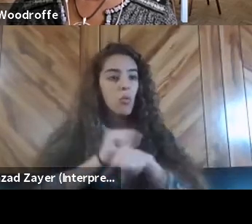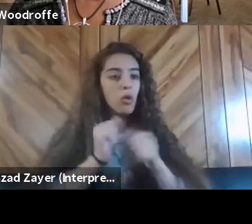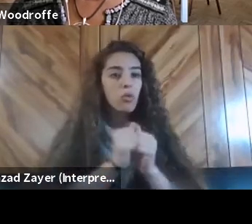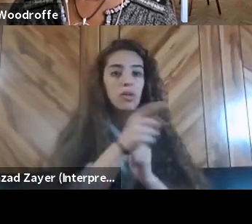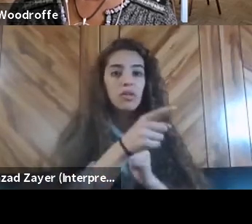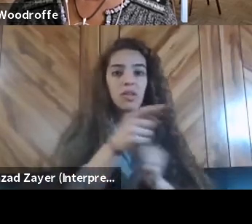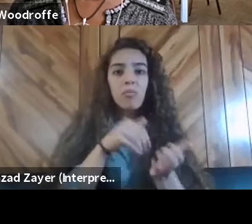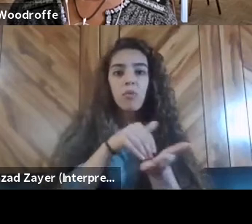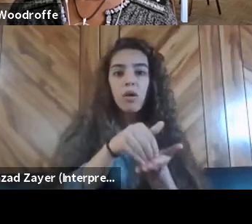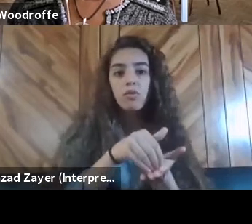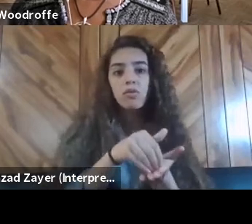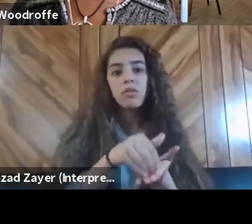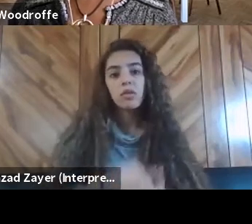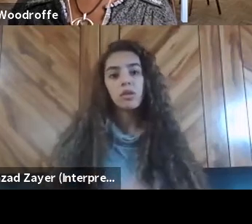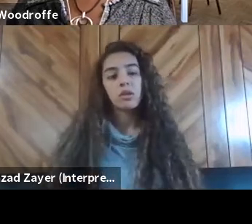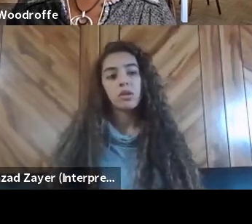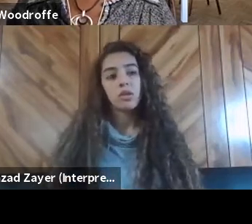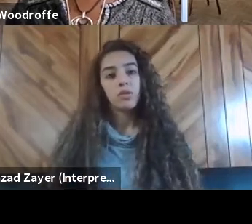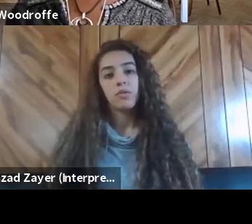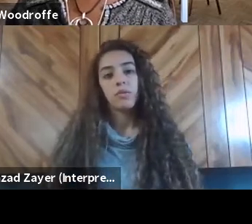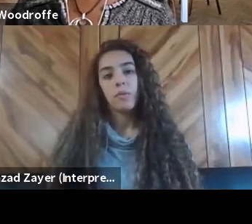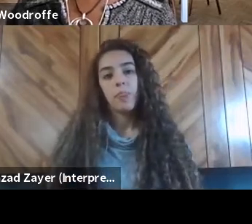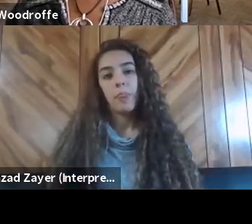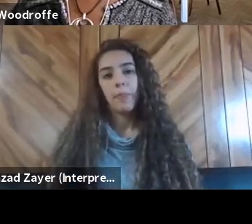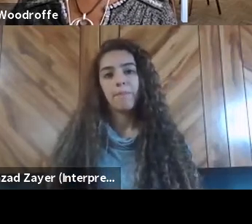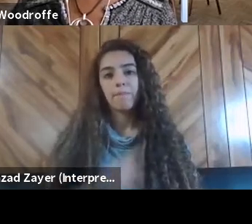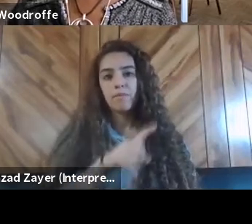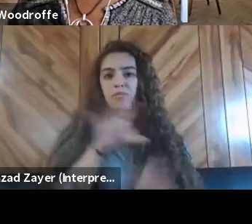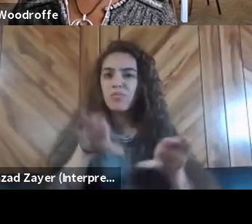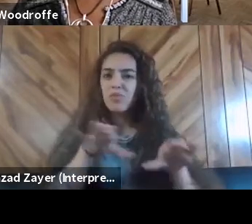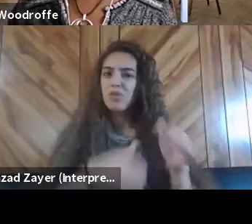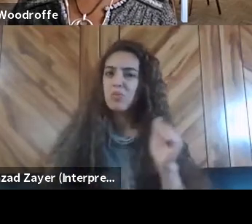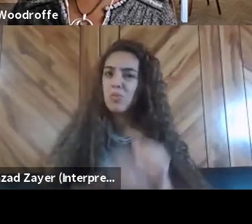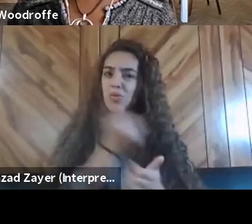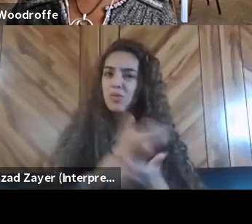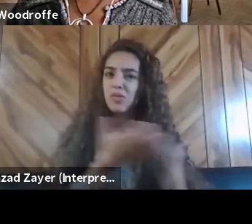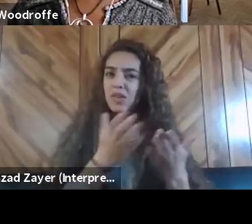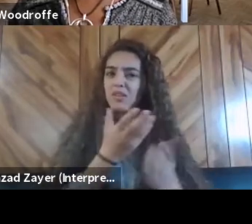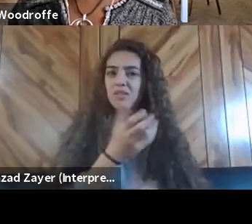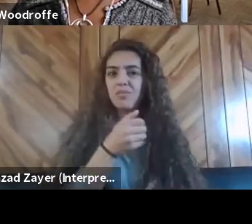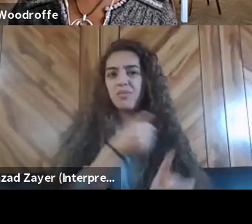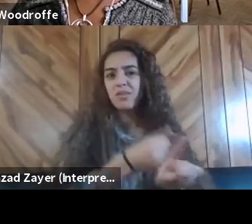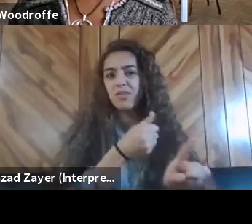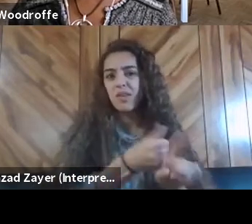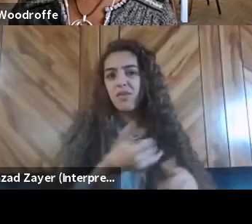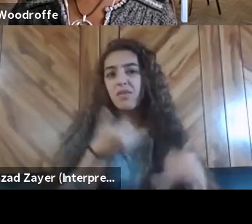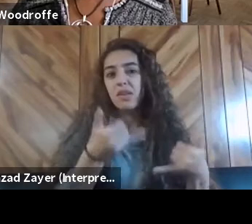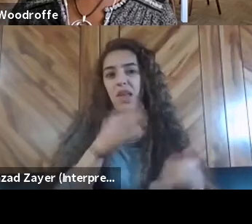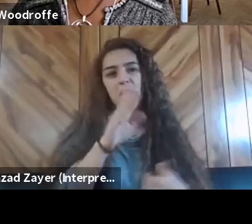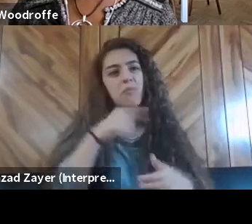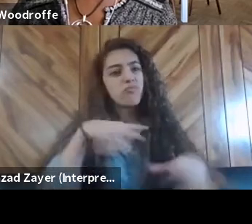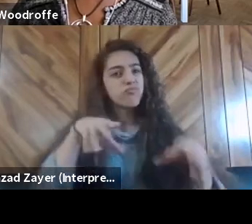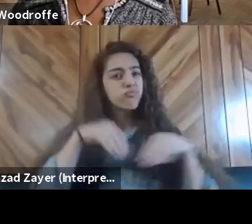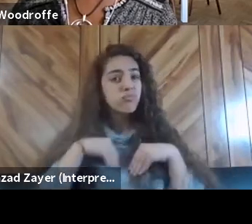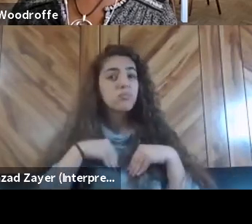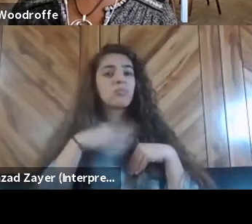to work with, at this point to see some doing most on his own but, but I've come to accept it and work with it and not look at